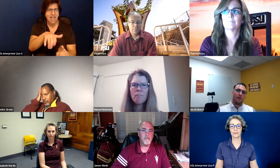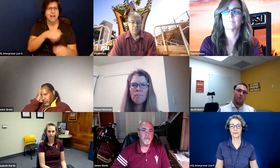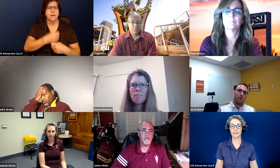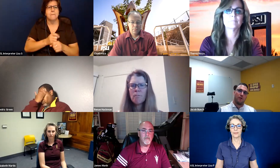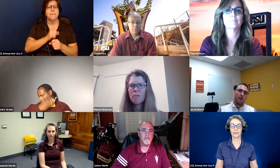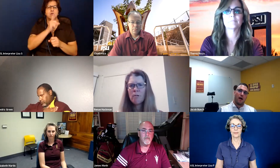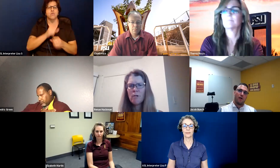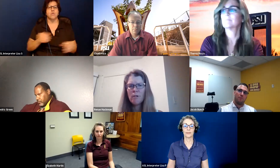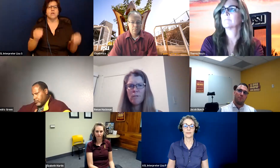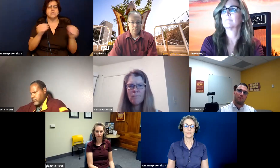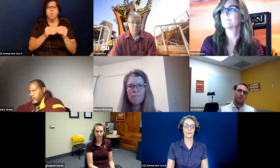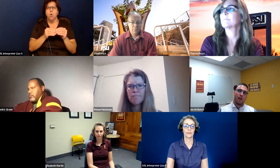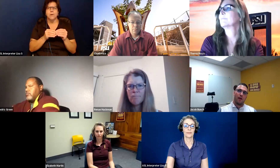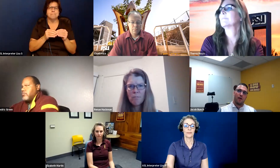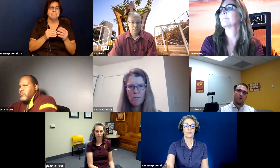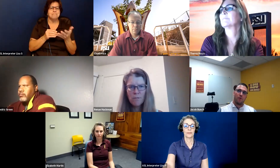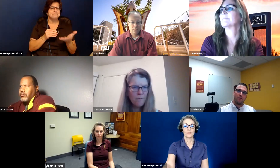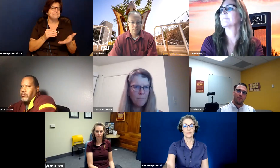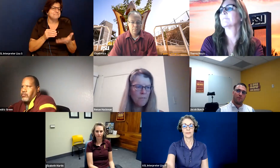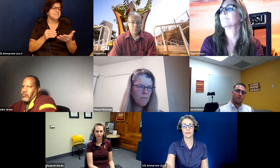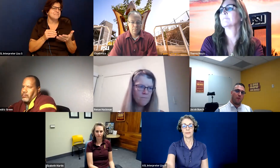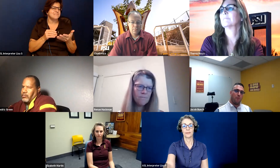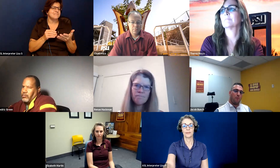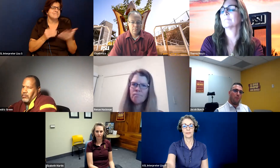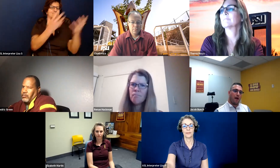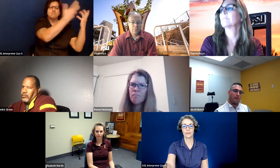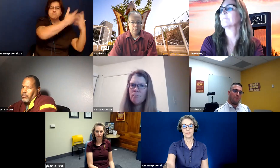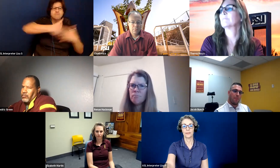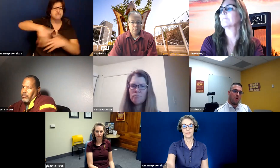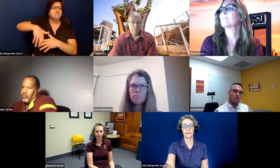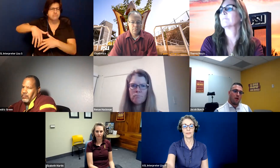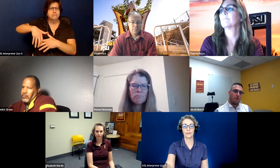a more cohesive universal approach to instructional access.